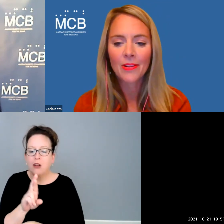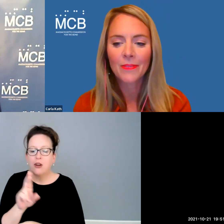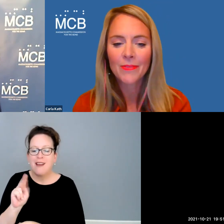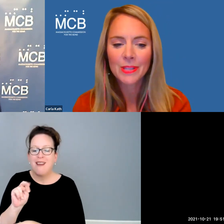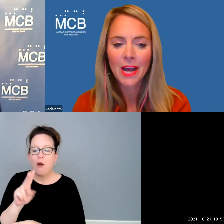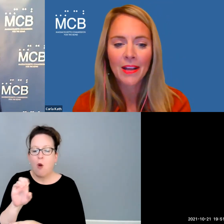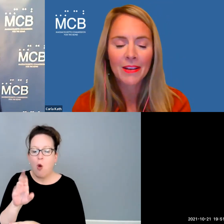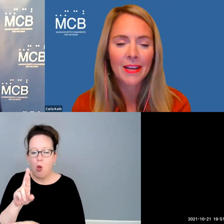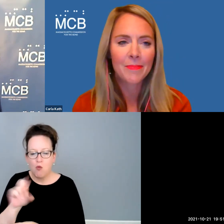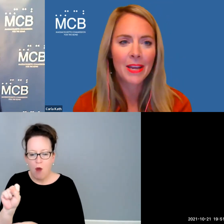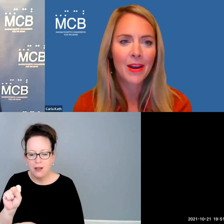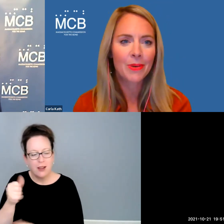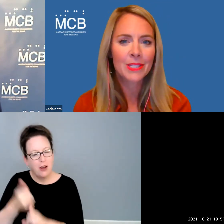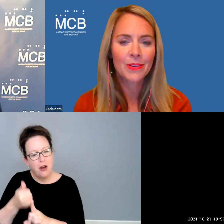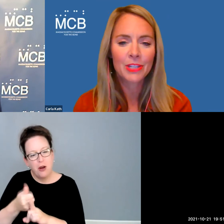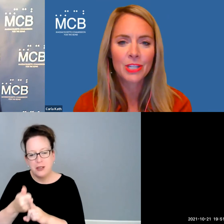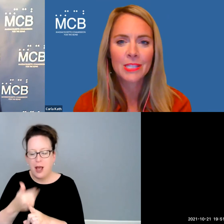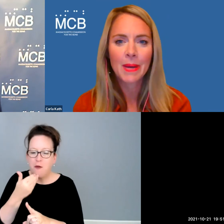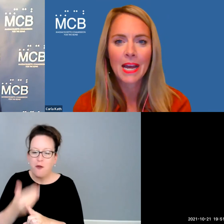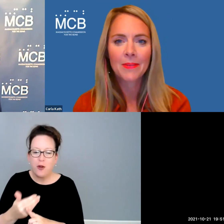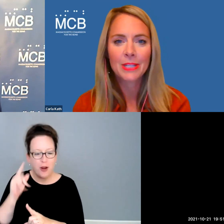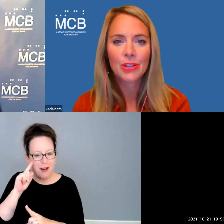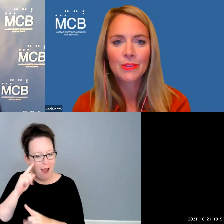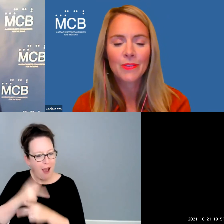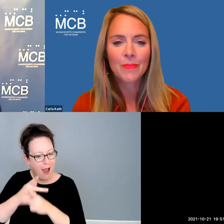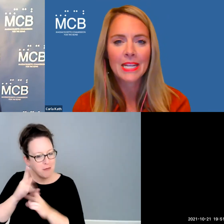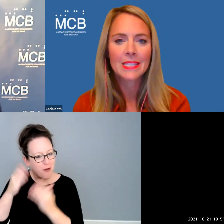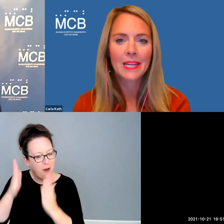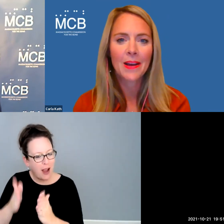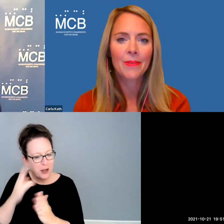all of you saw. Um, in our "what's your vision" spot that we showed a few minutes ago. But